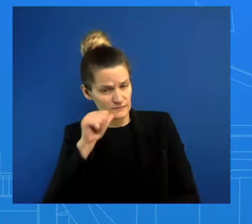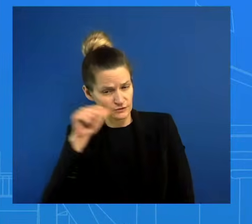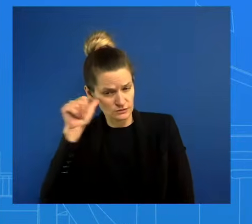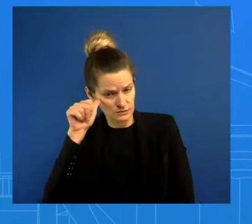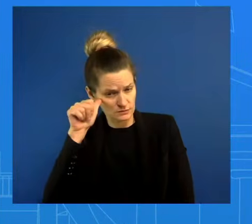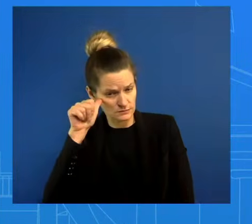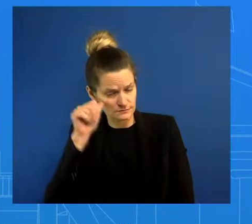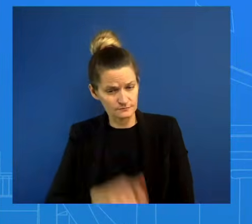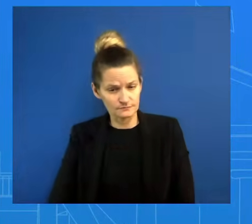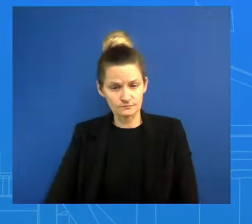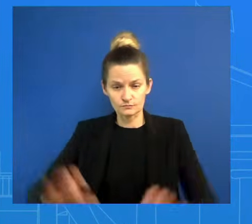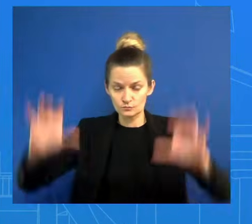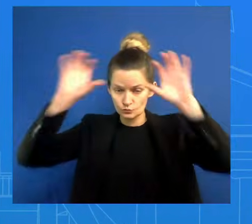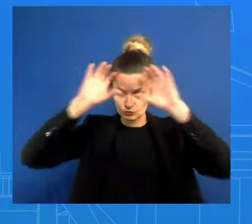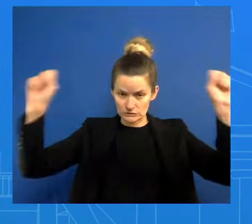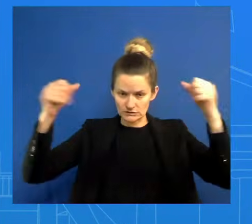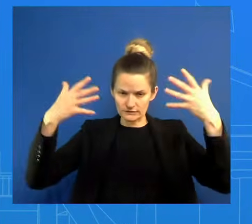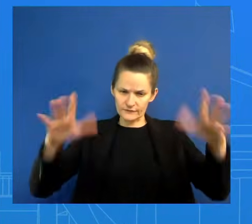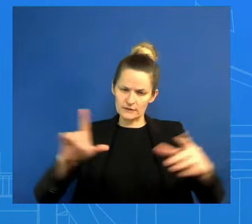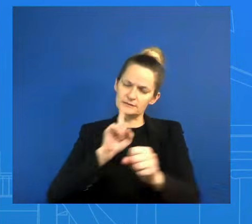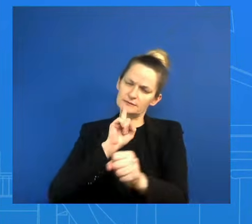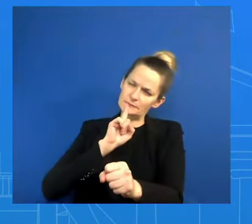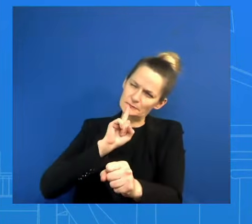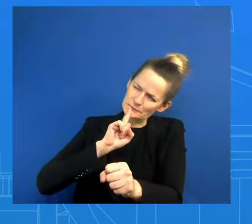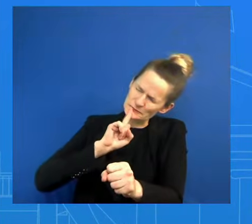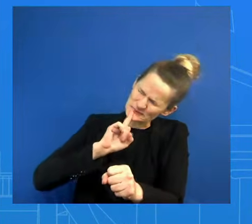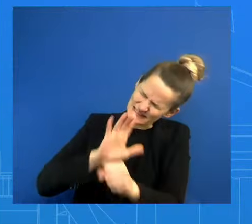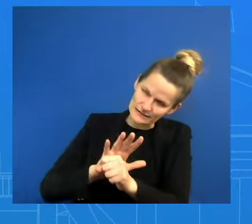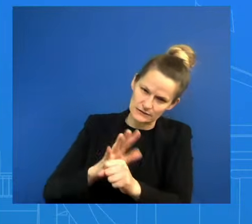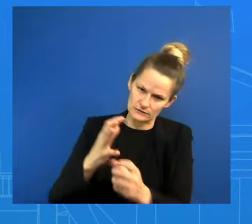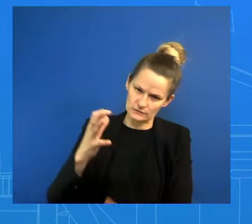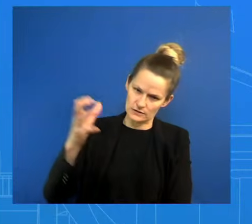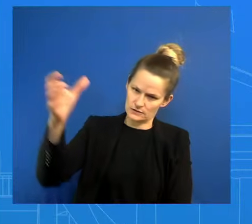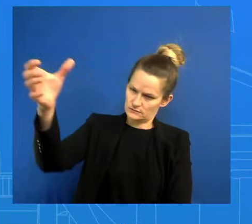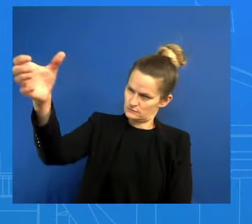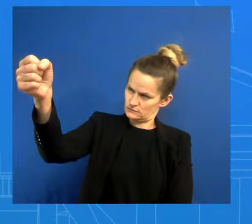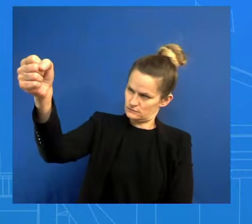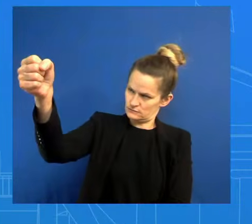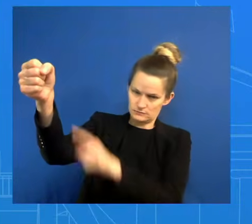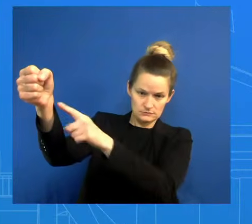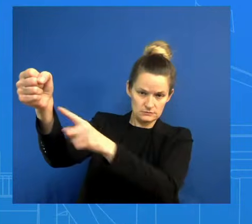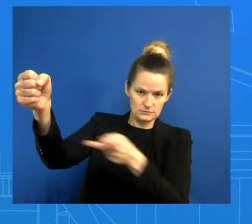that he's made to the American people. And more broadly speaking, the President, since the beginning of his administration,